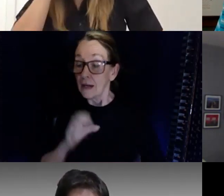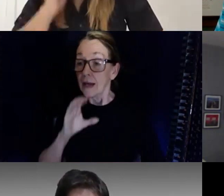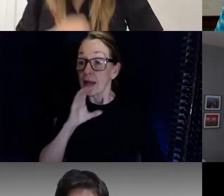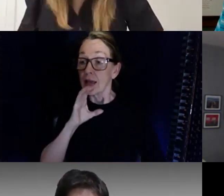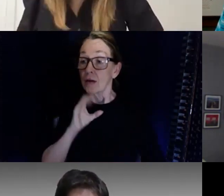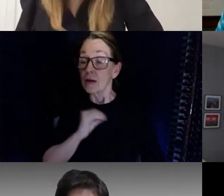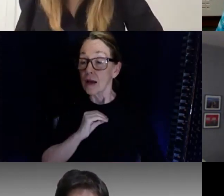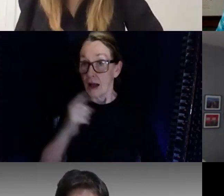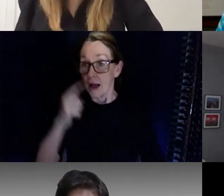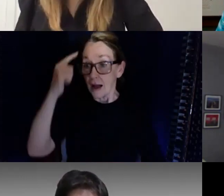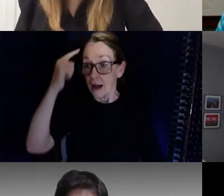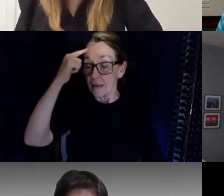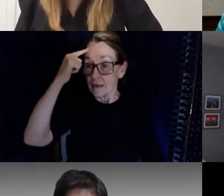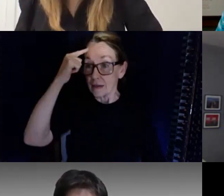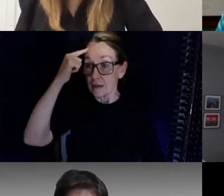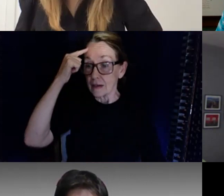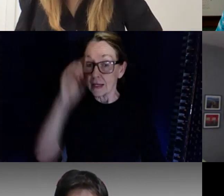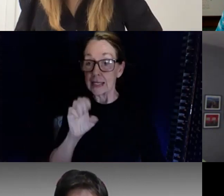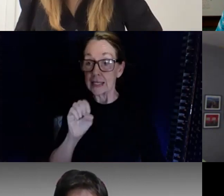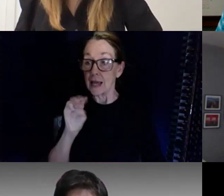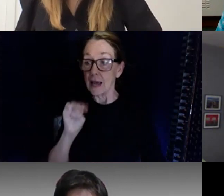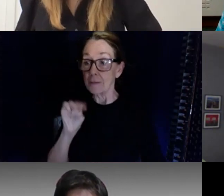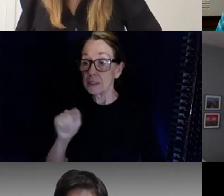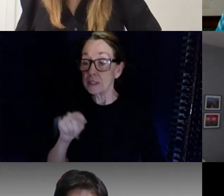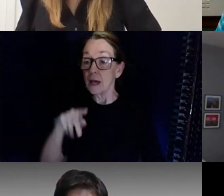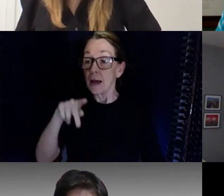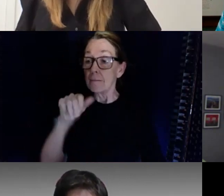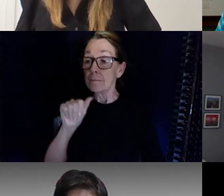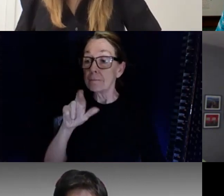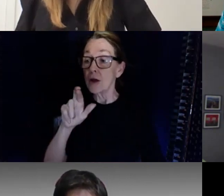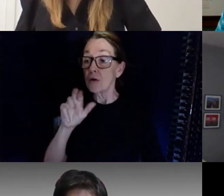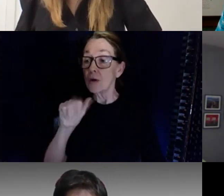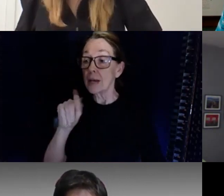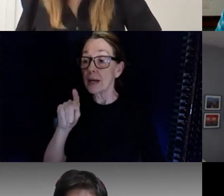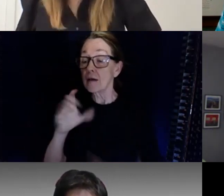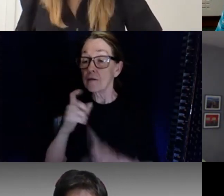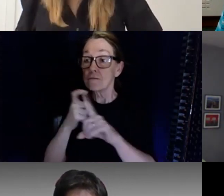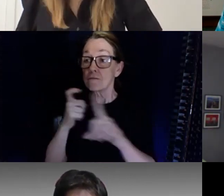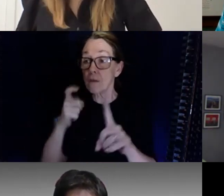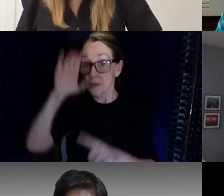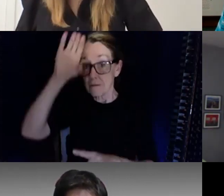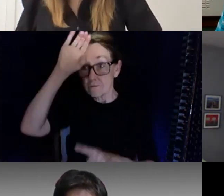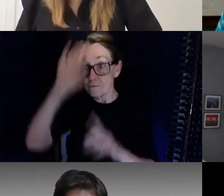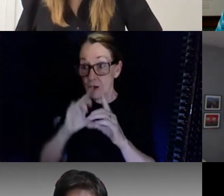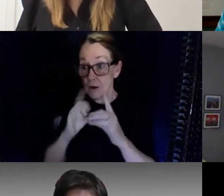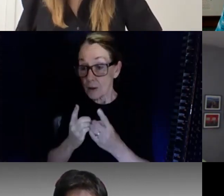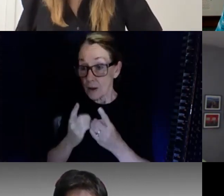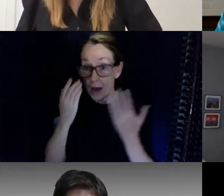YEAH, I WILL DEFINITELY CHECK WITH MIKE. I THINK THAT'S A GREAT IDEA, BRETT, TO SEE WHAT HE CURRENTLY HAS, TOO.